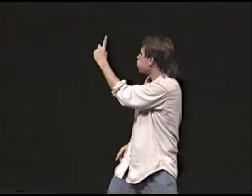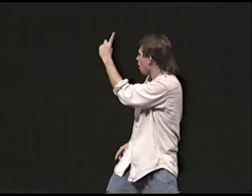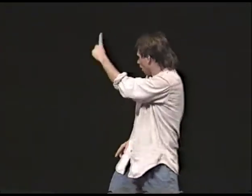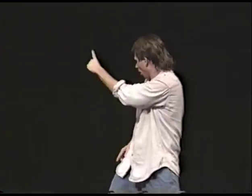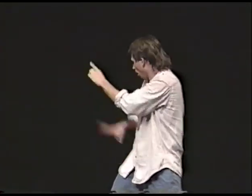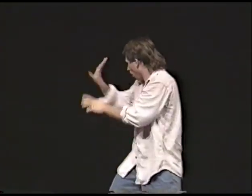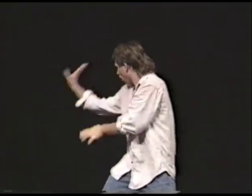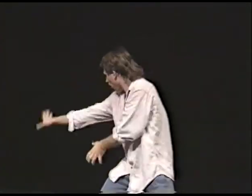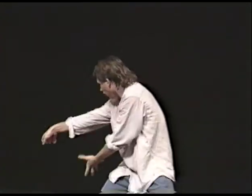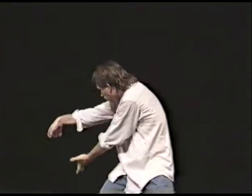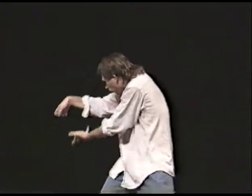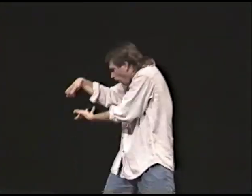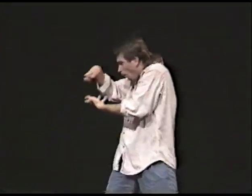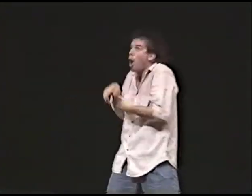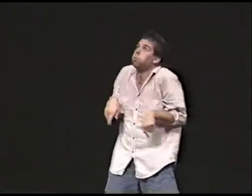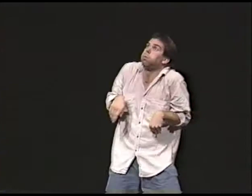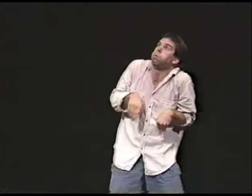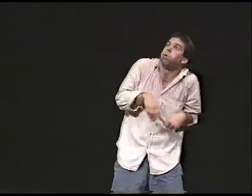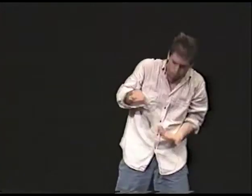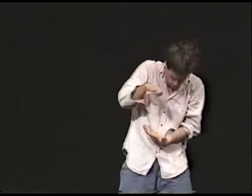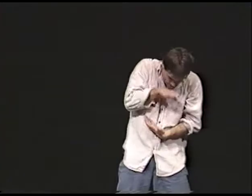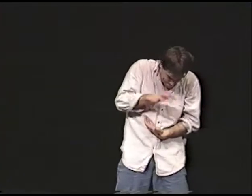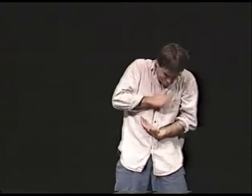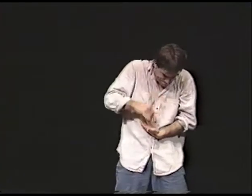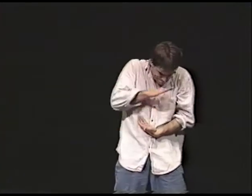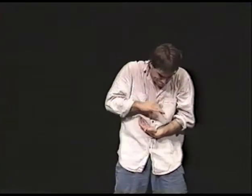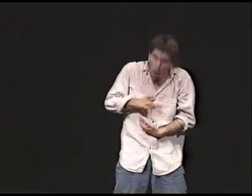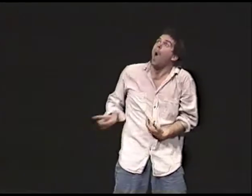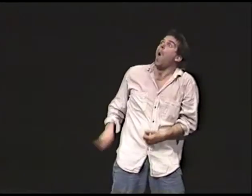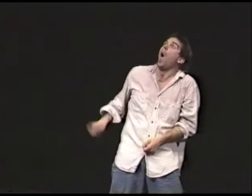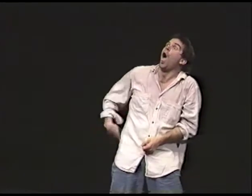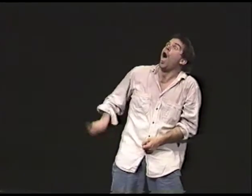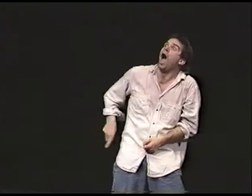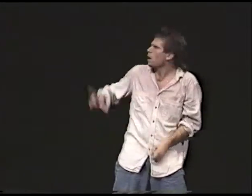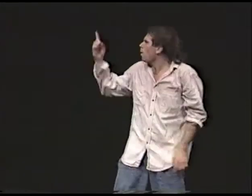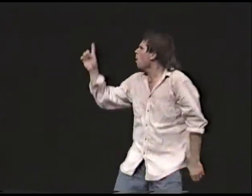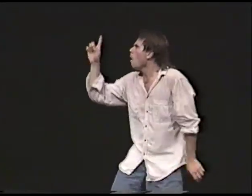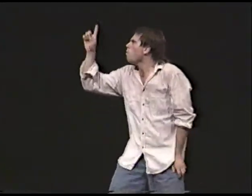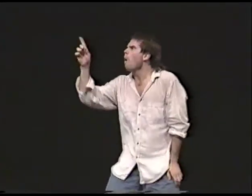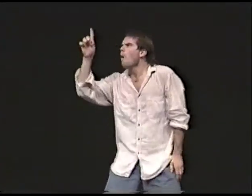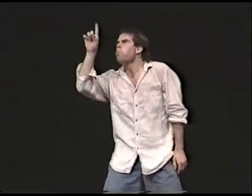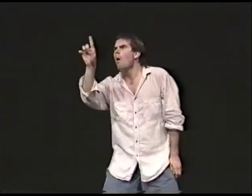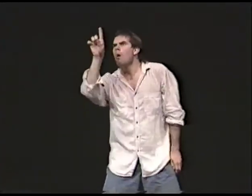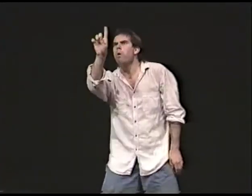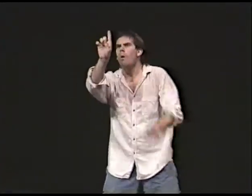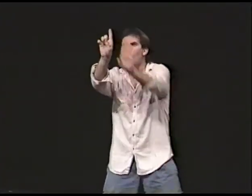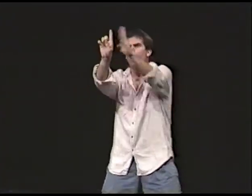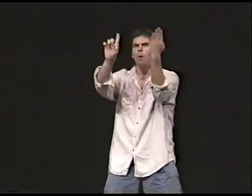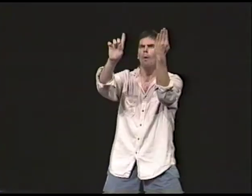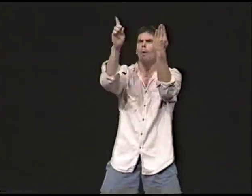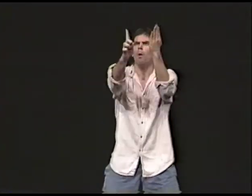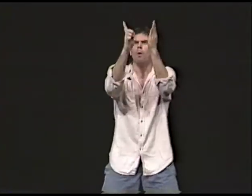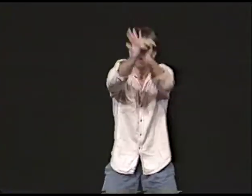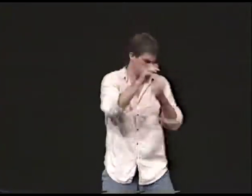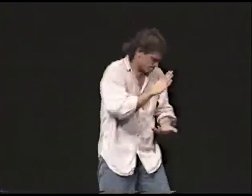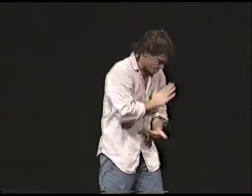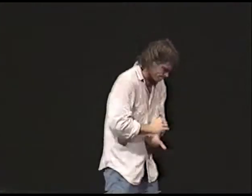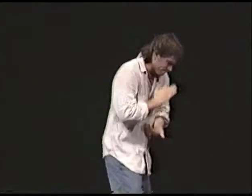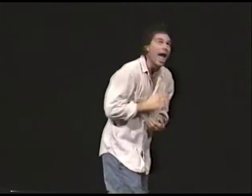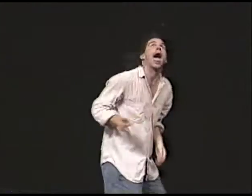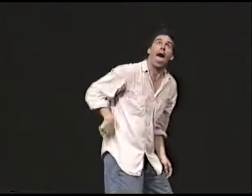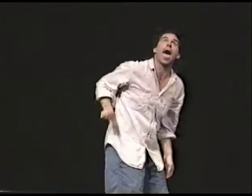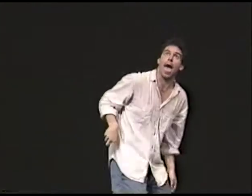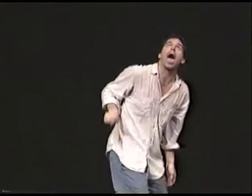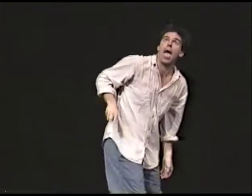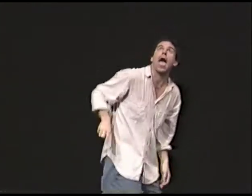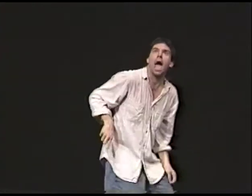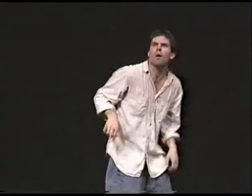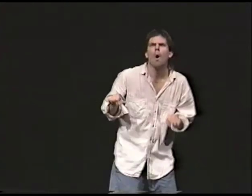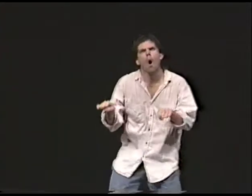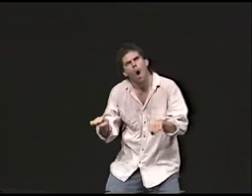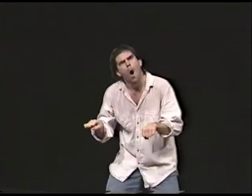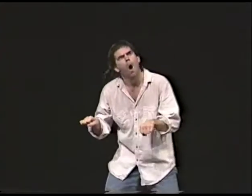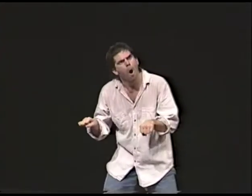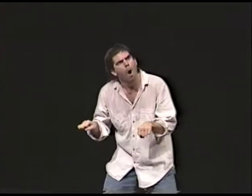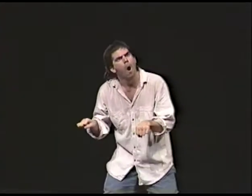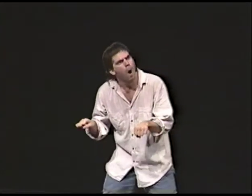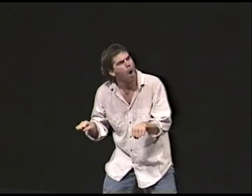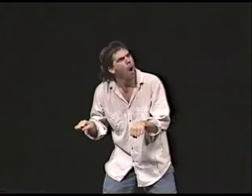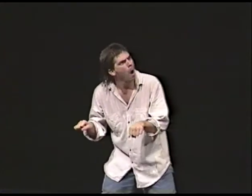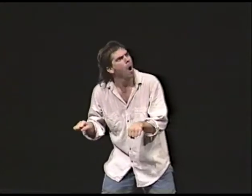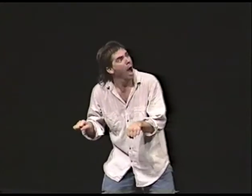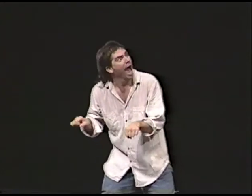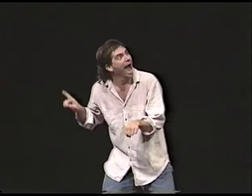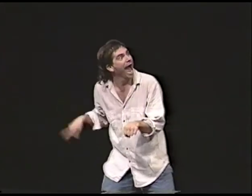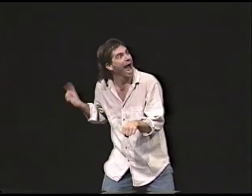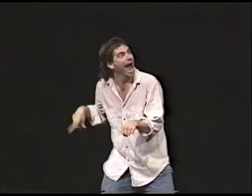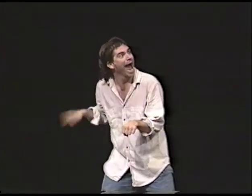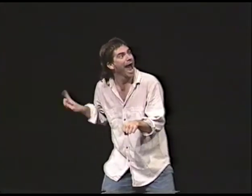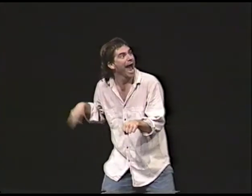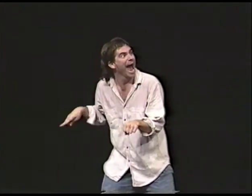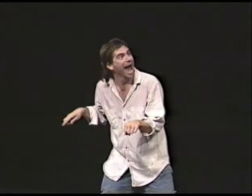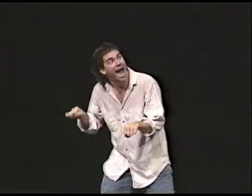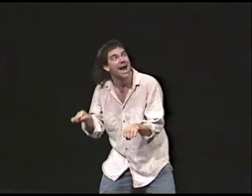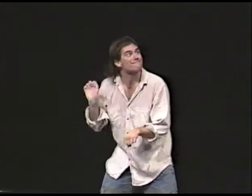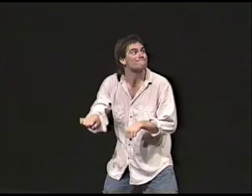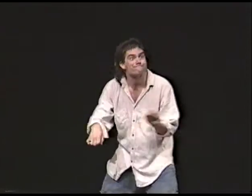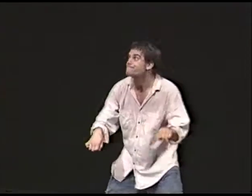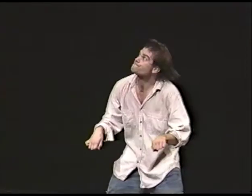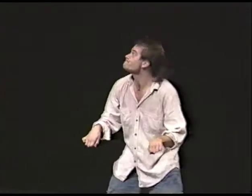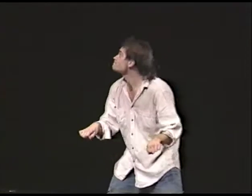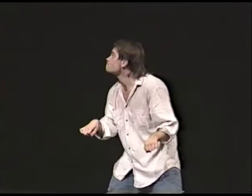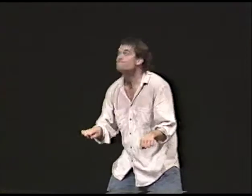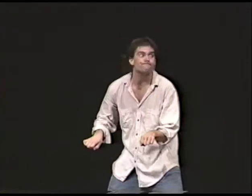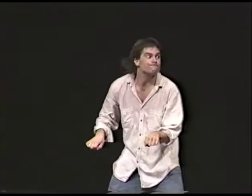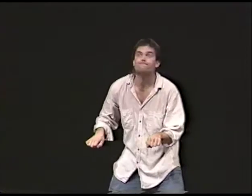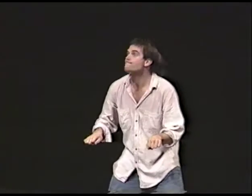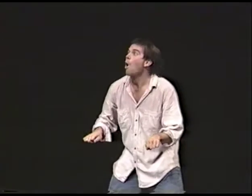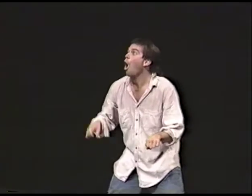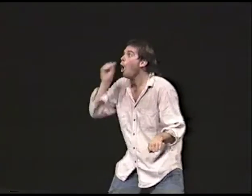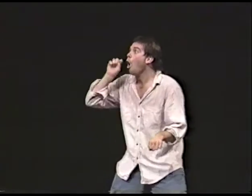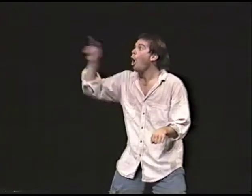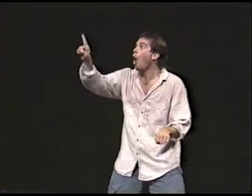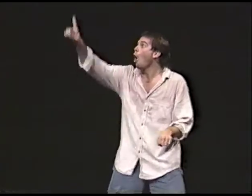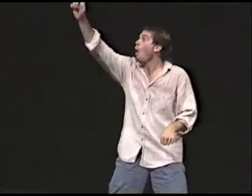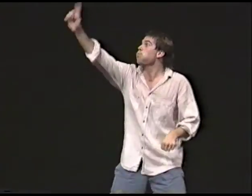entering the store for his brother followed